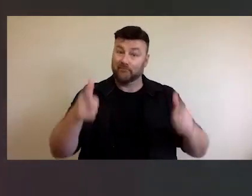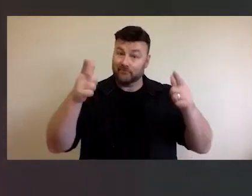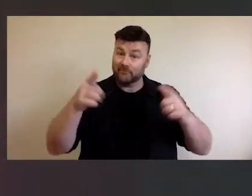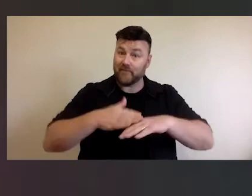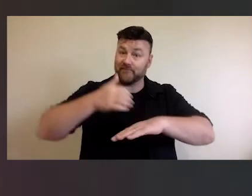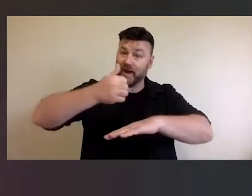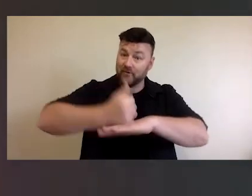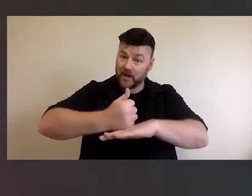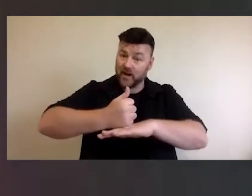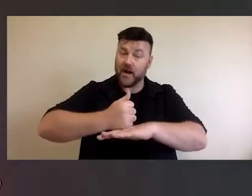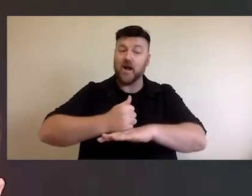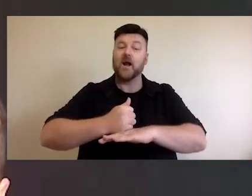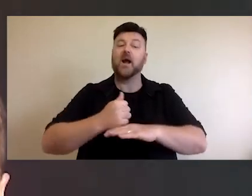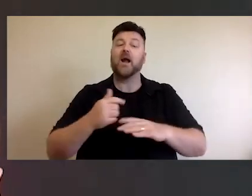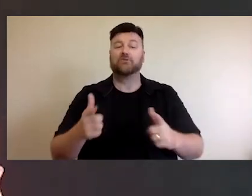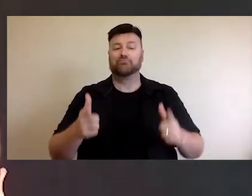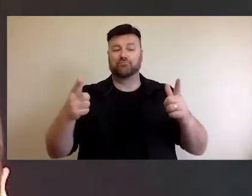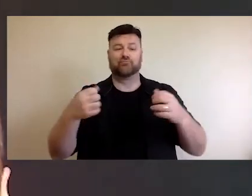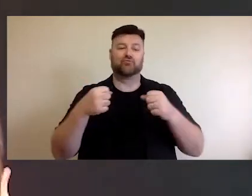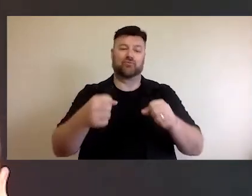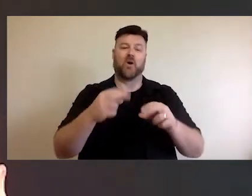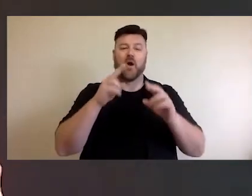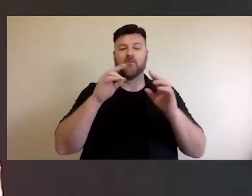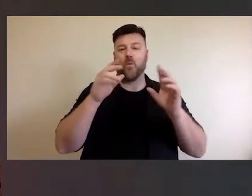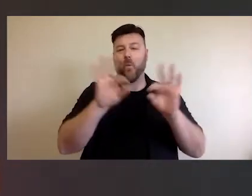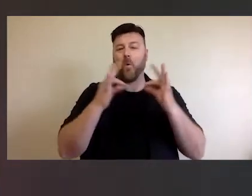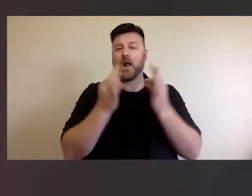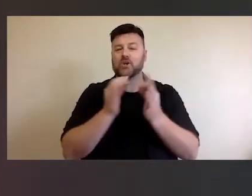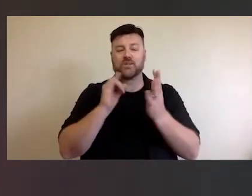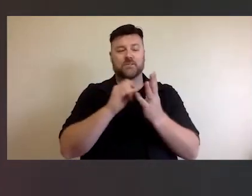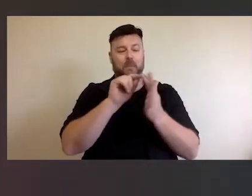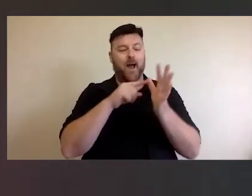strategist of Spark Strategy, a not-for-profit agency specialising